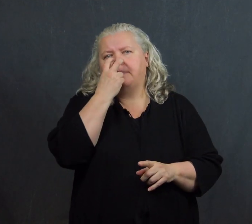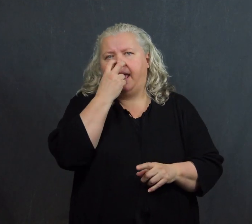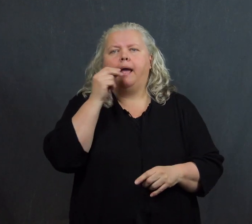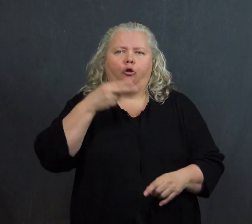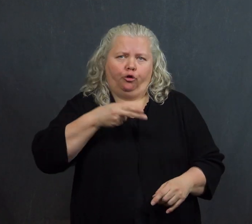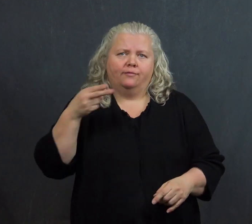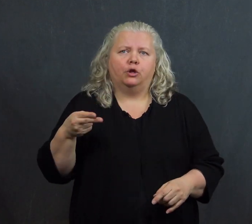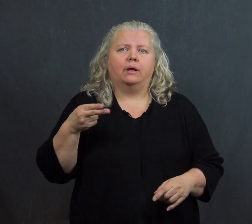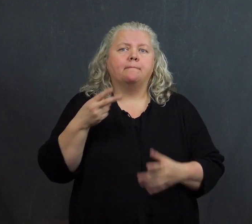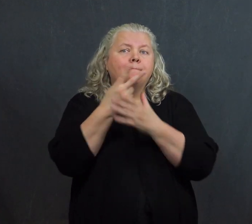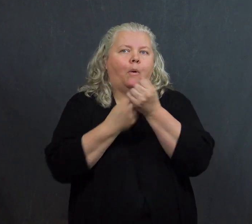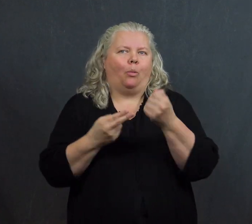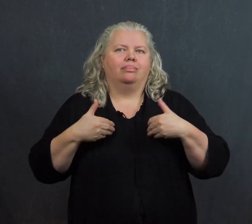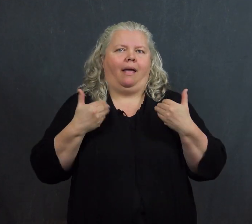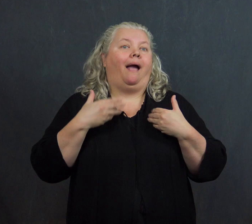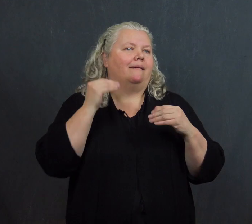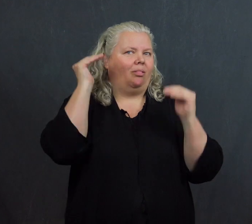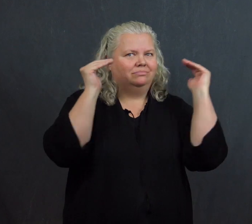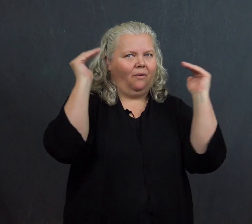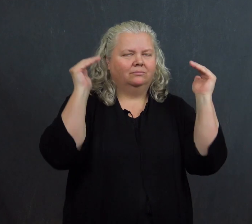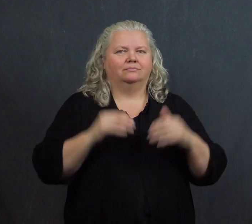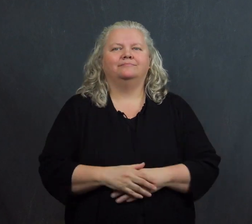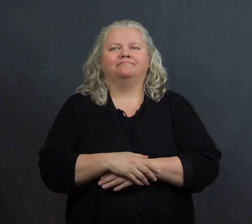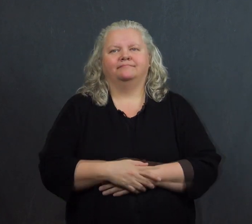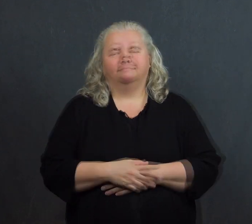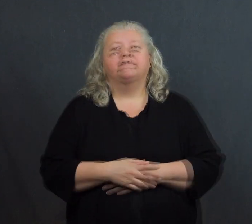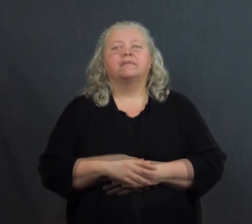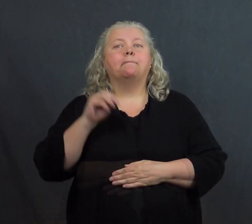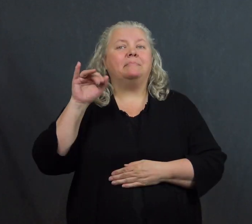and Hard of Hearing youth and adults.